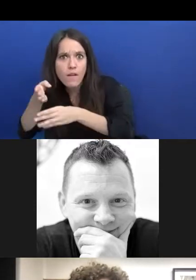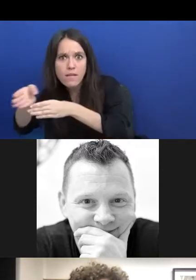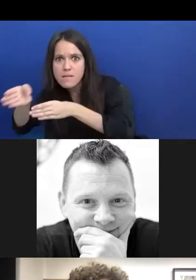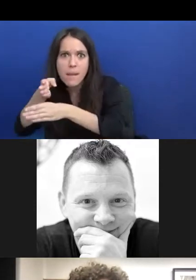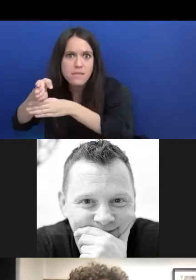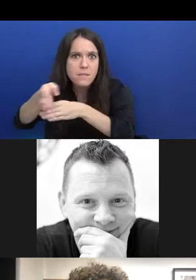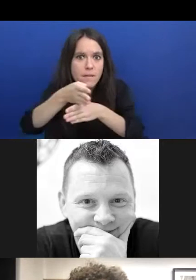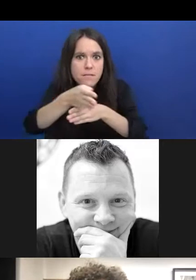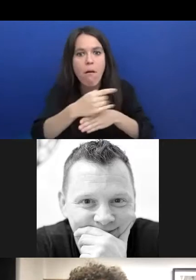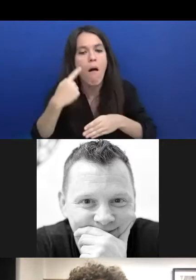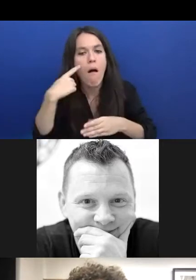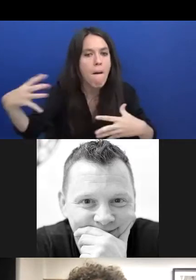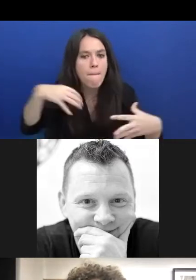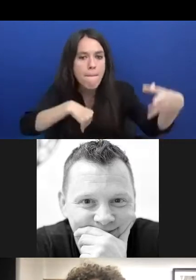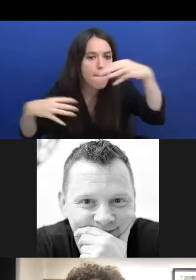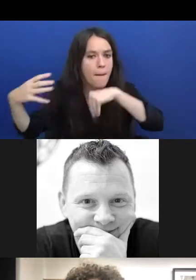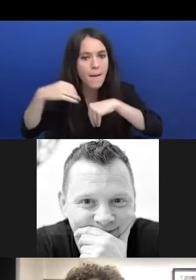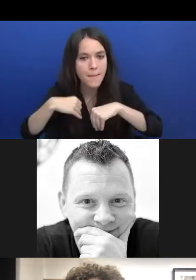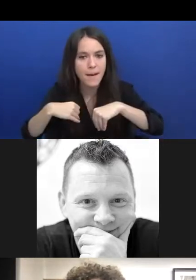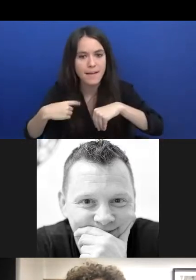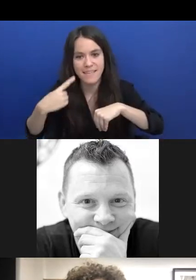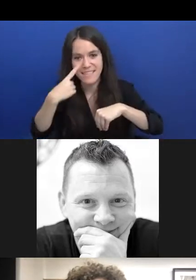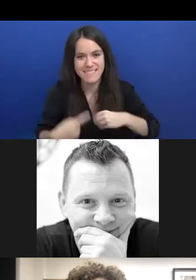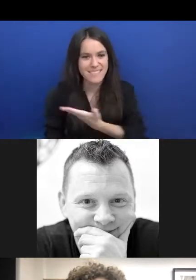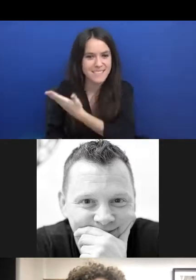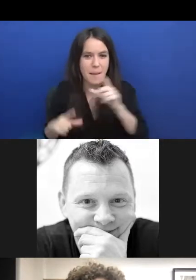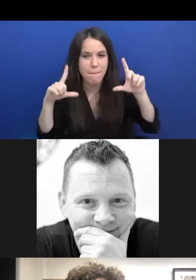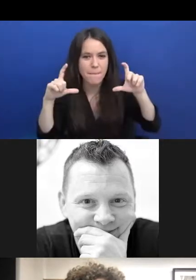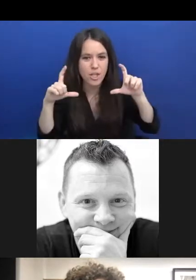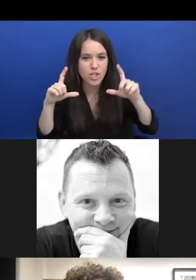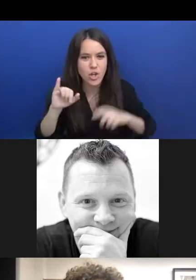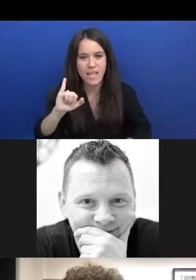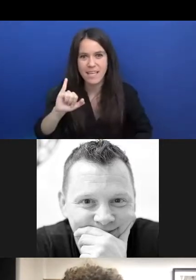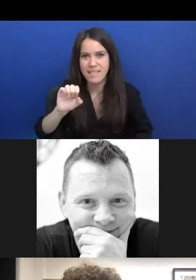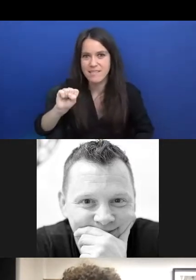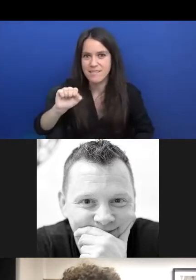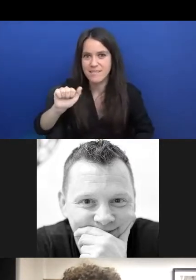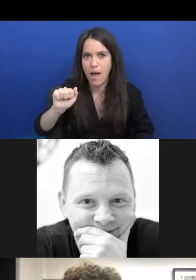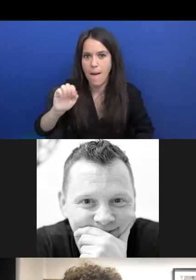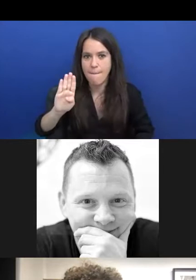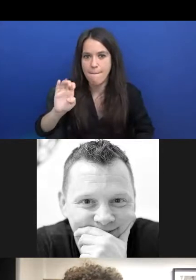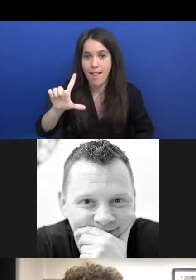here of Isabel O’Keiffe and Reuben Brown who are the musicologists I work with a lot